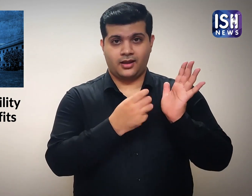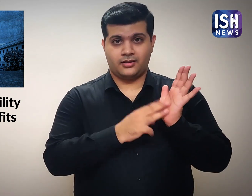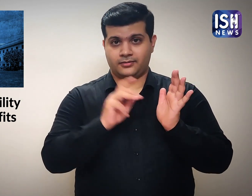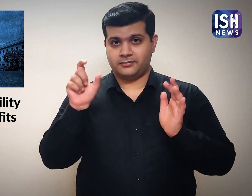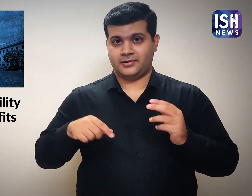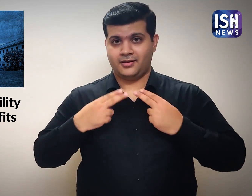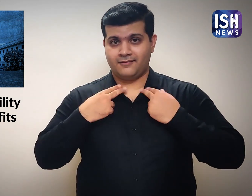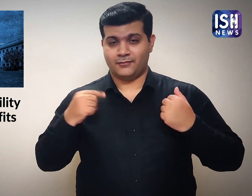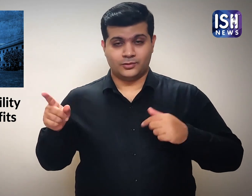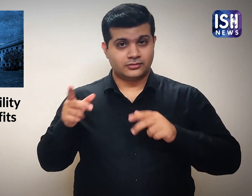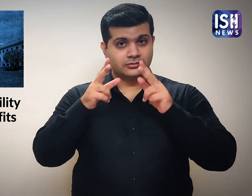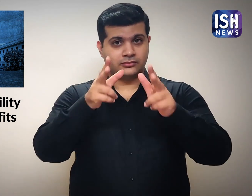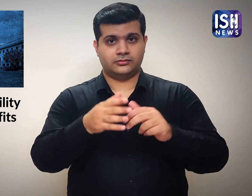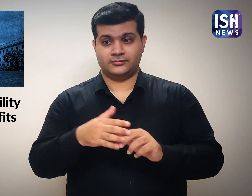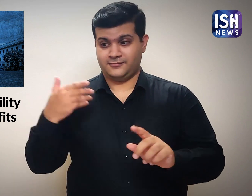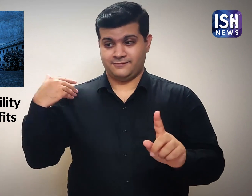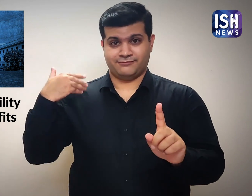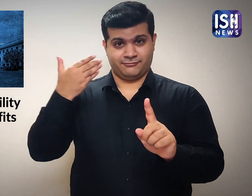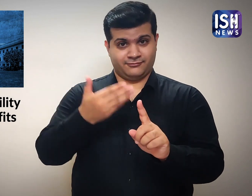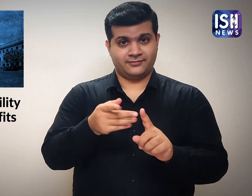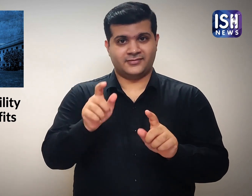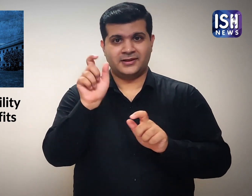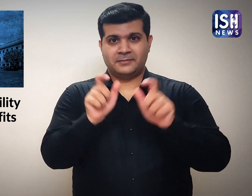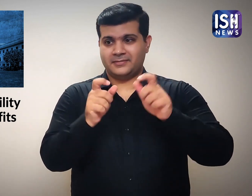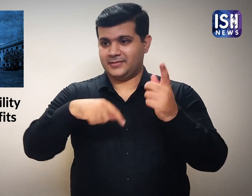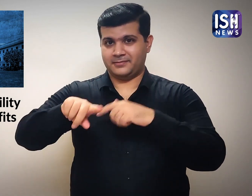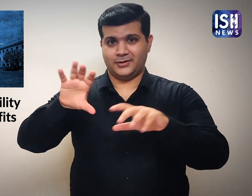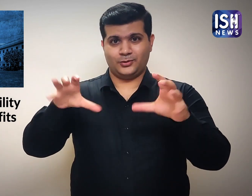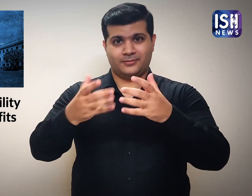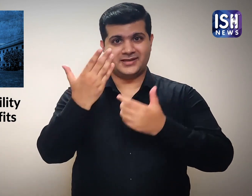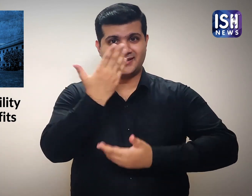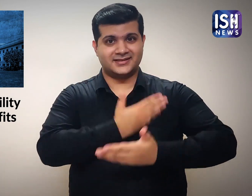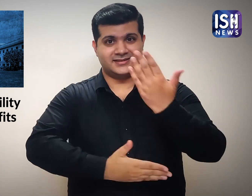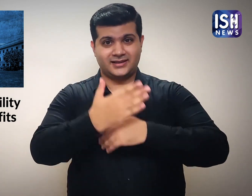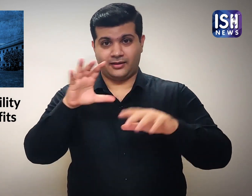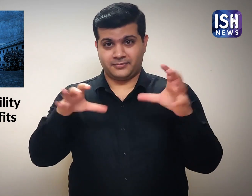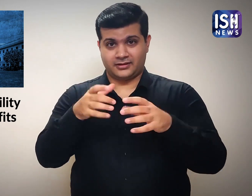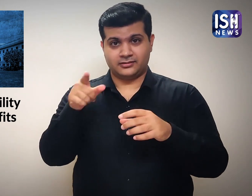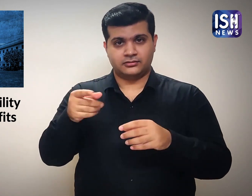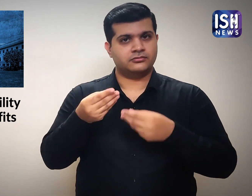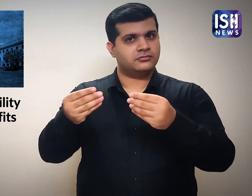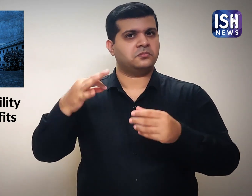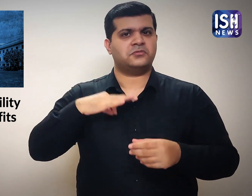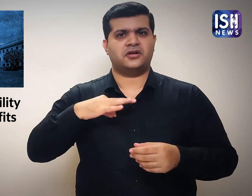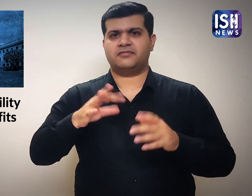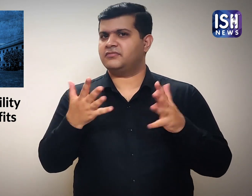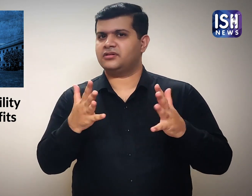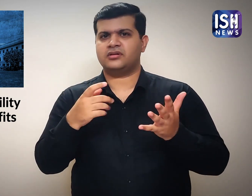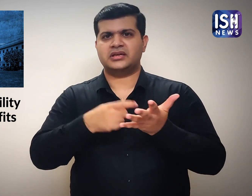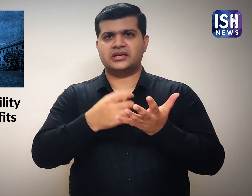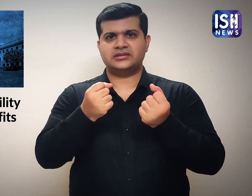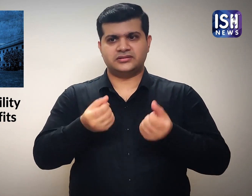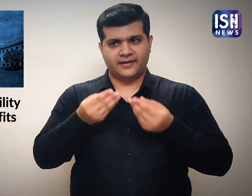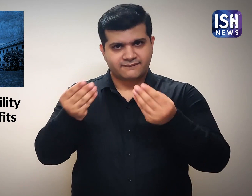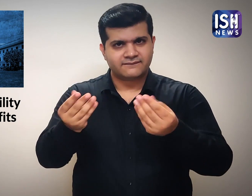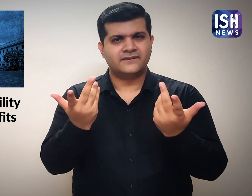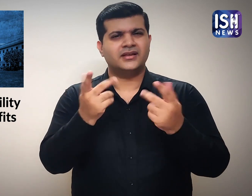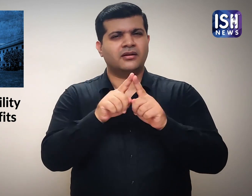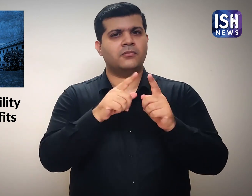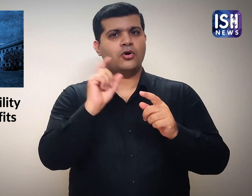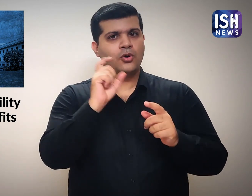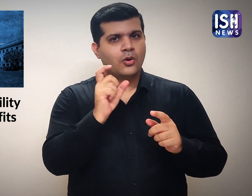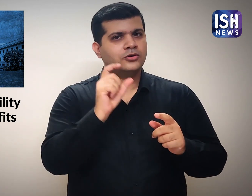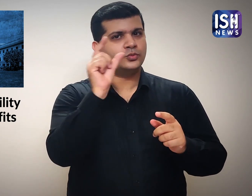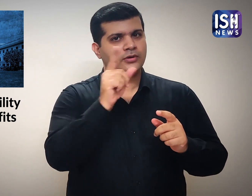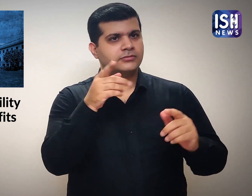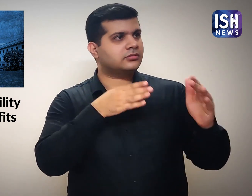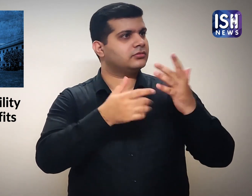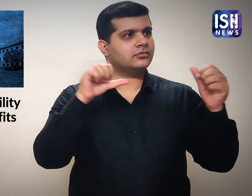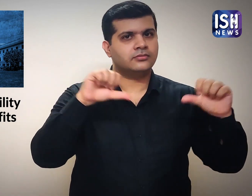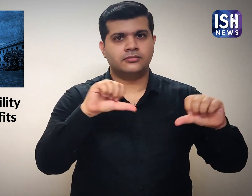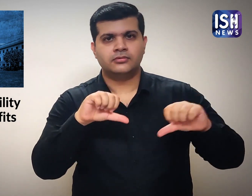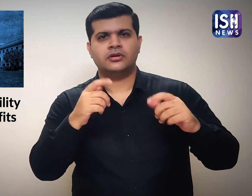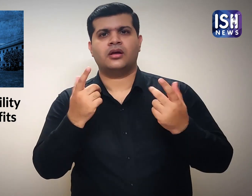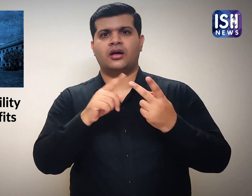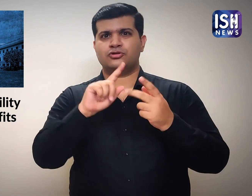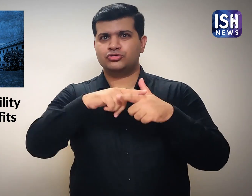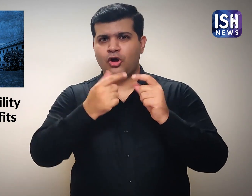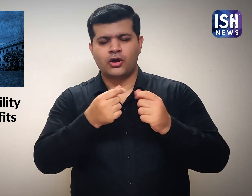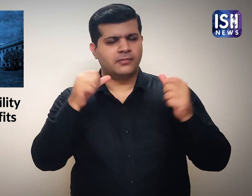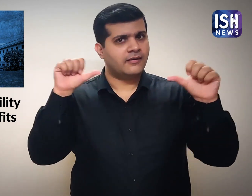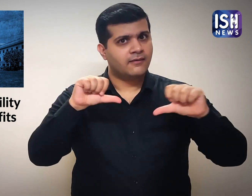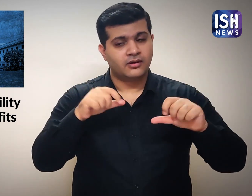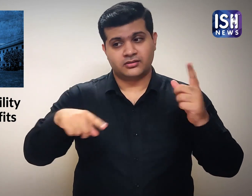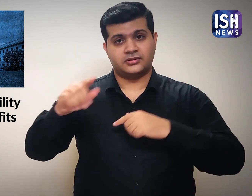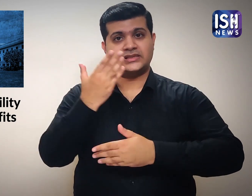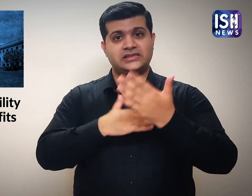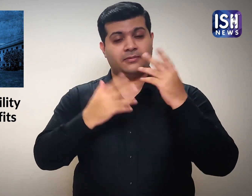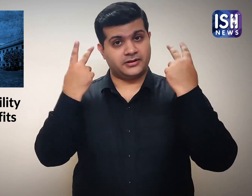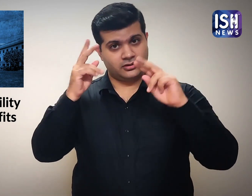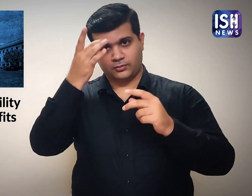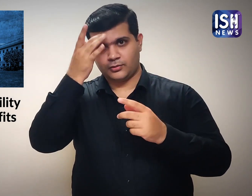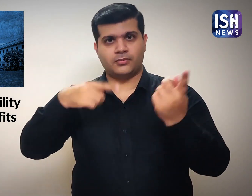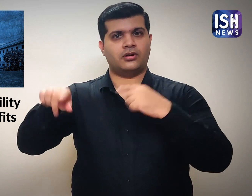Mr. Mani said, “Till now candidates with disabilities were not able to get benefit of reservation in education and employment